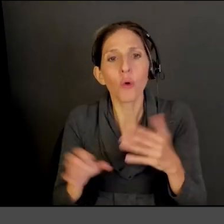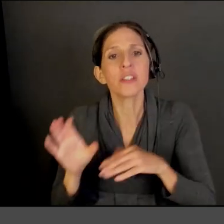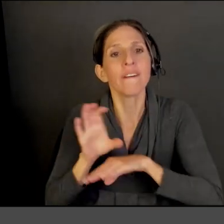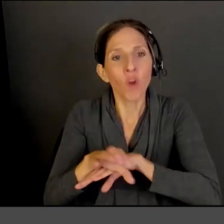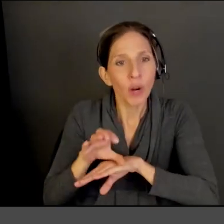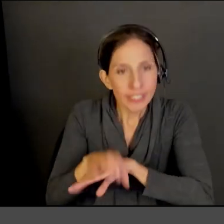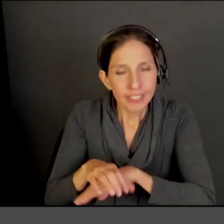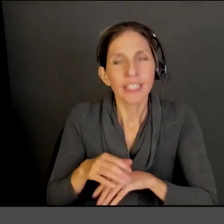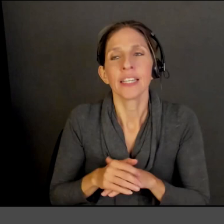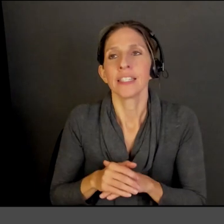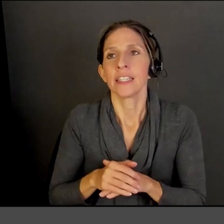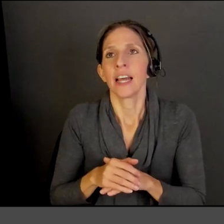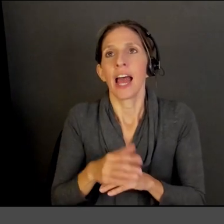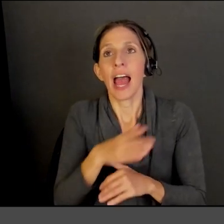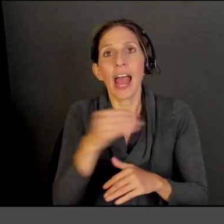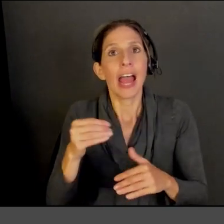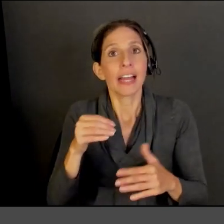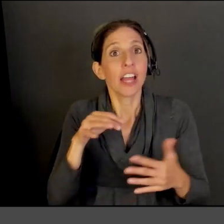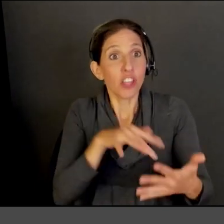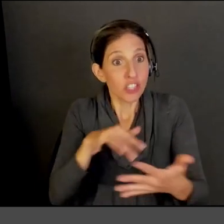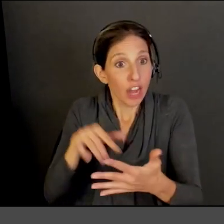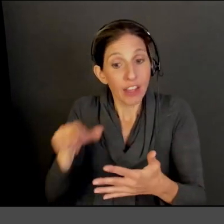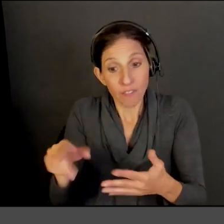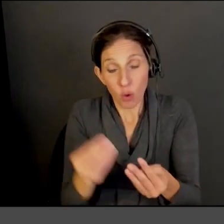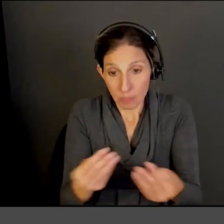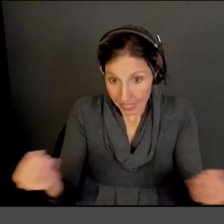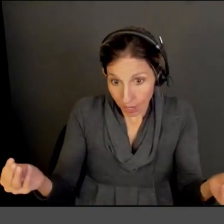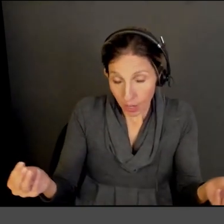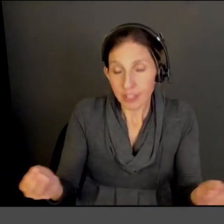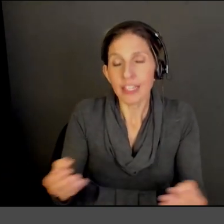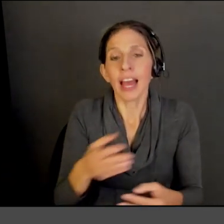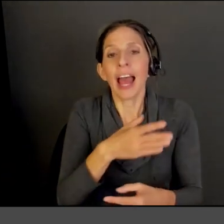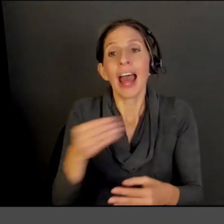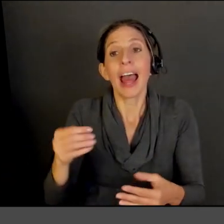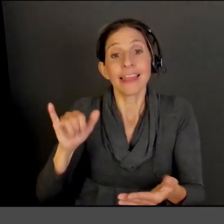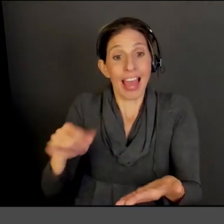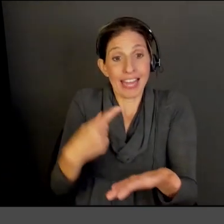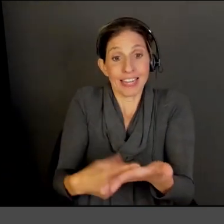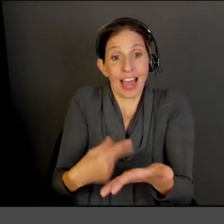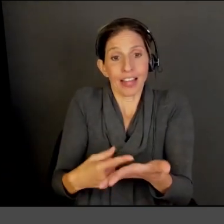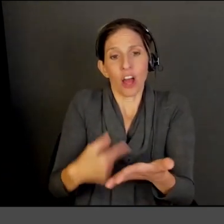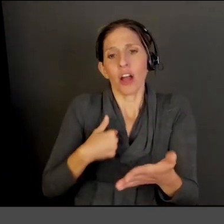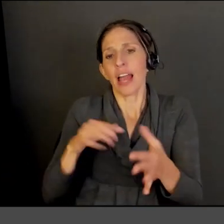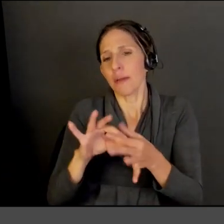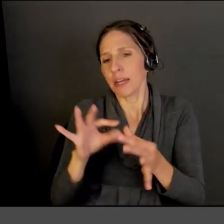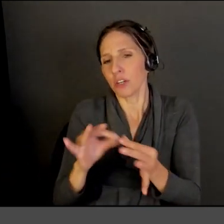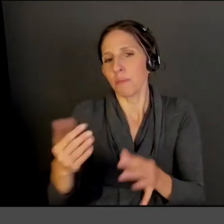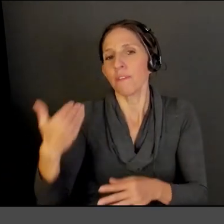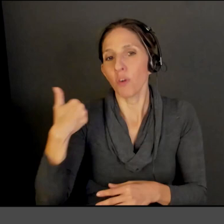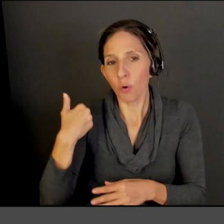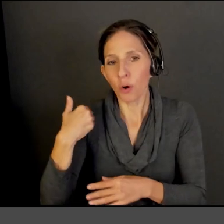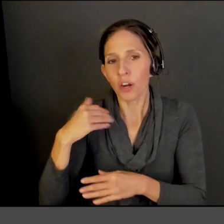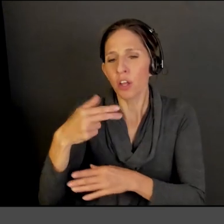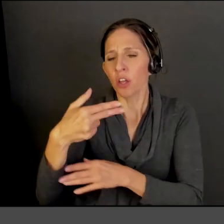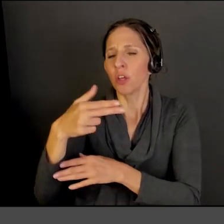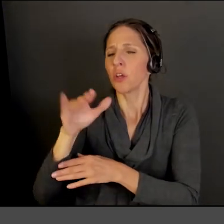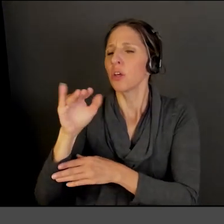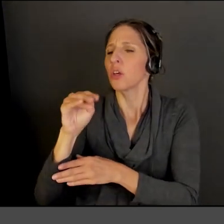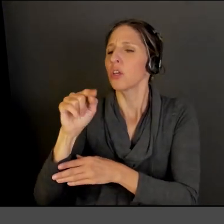AND THAT DIALOG I HAD MENTIONED EARLIER. SO THE HUMANITIES ARE A COMPRESSION OR AN EXPANSION